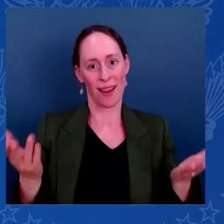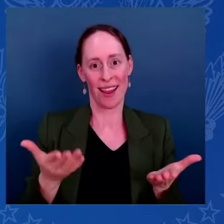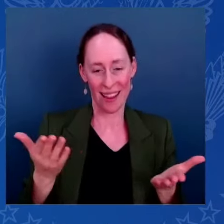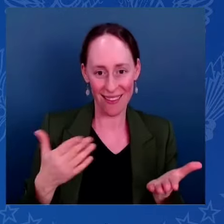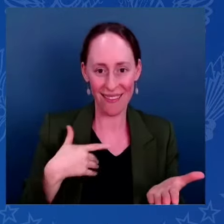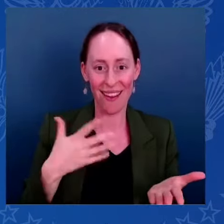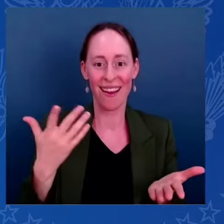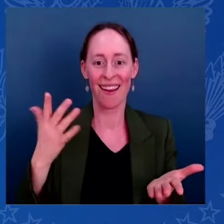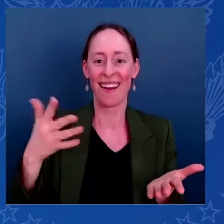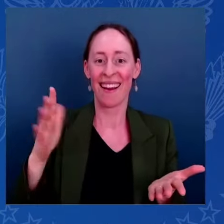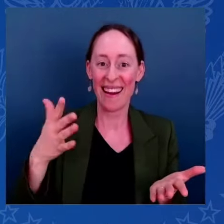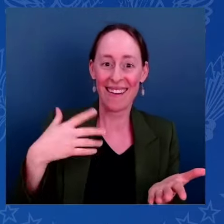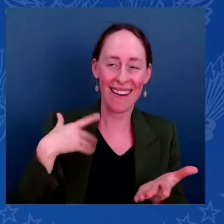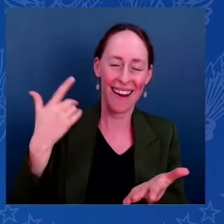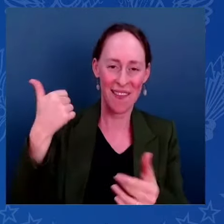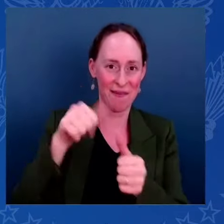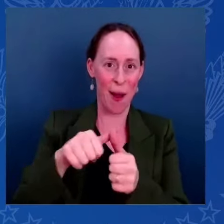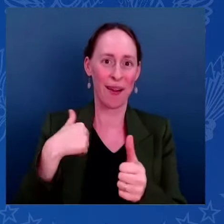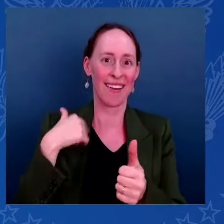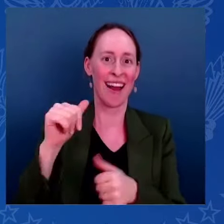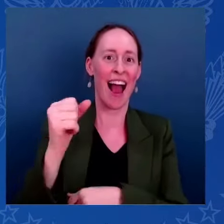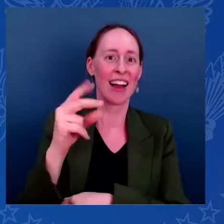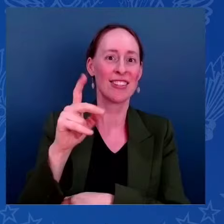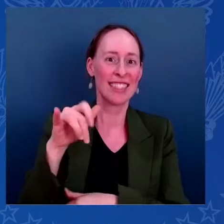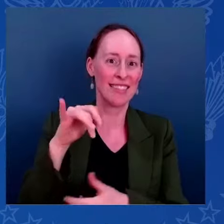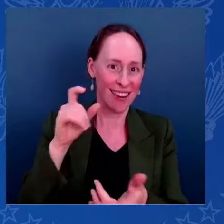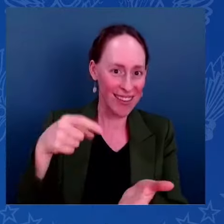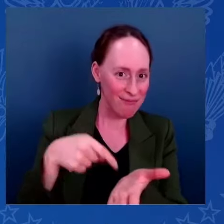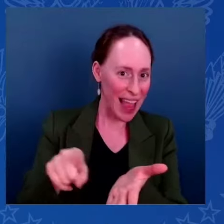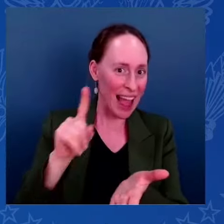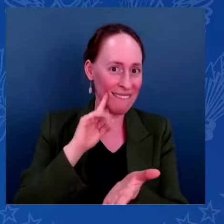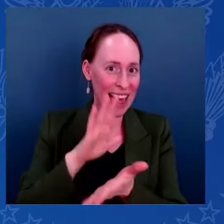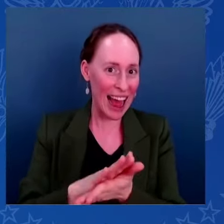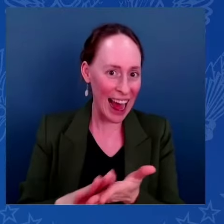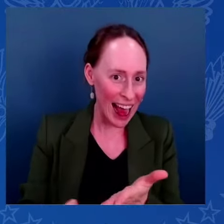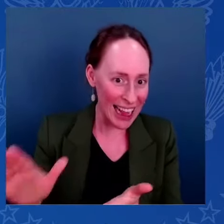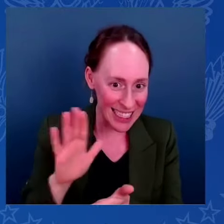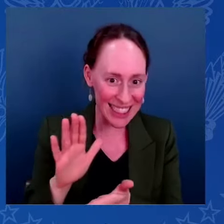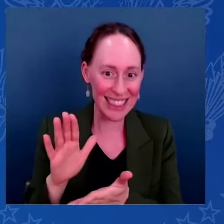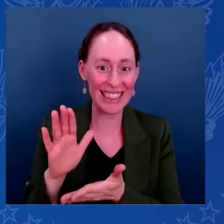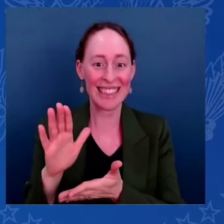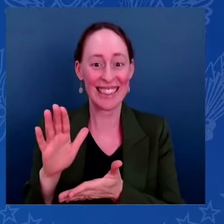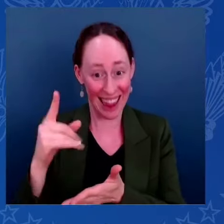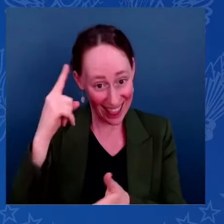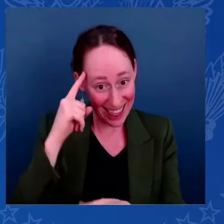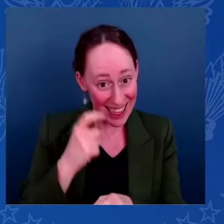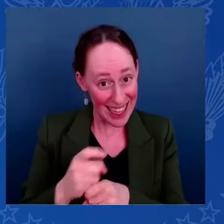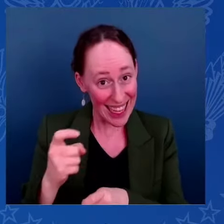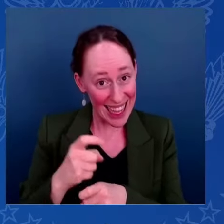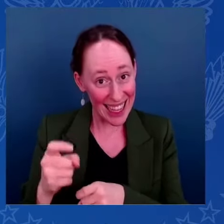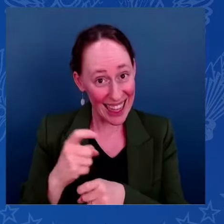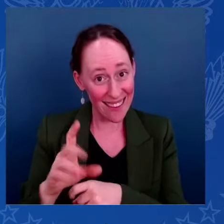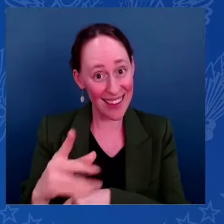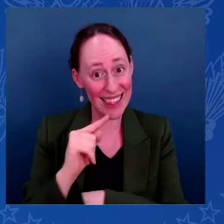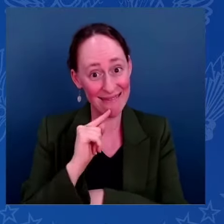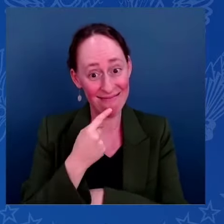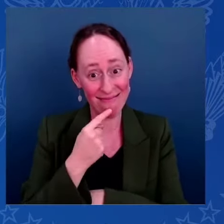You all think I'm kidding. Every time a kid or a grandchild -- a child or grandchild graduates, it's a pay raise, man.